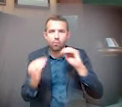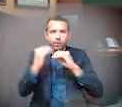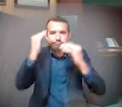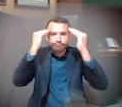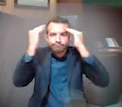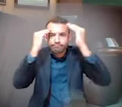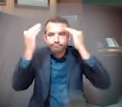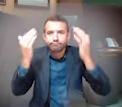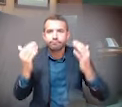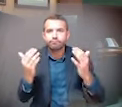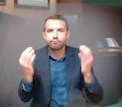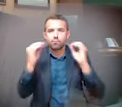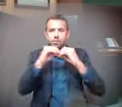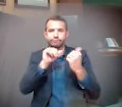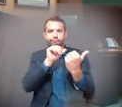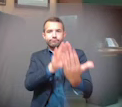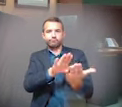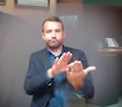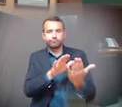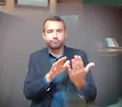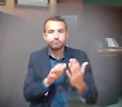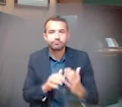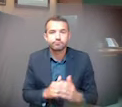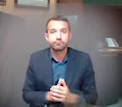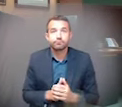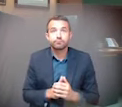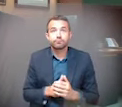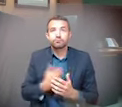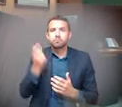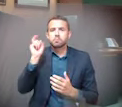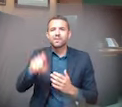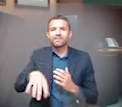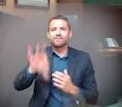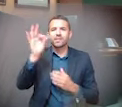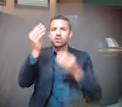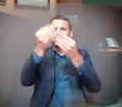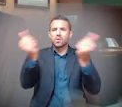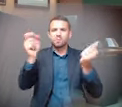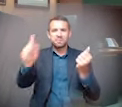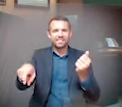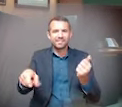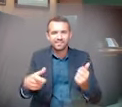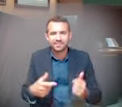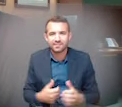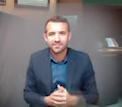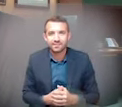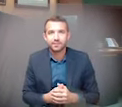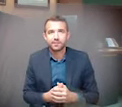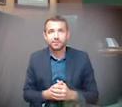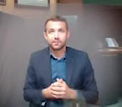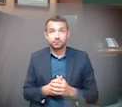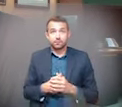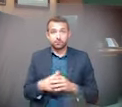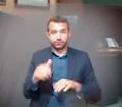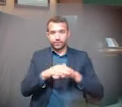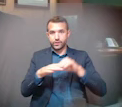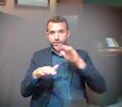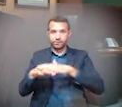of addressing this, that we need to look at solutions. And that is where intersectionality really comes in,